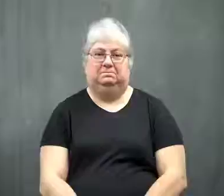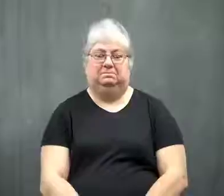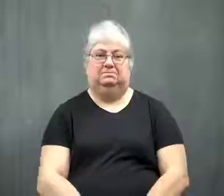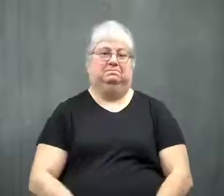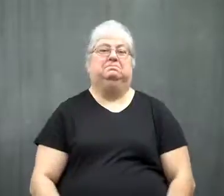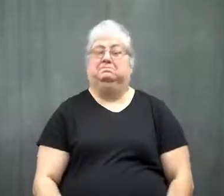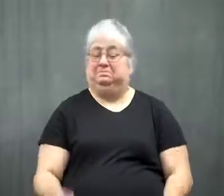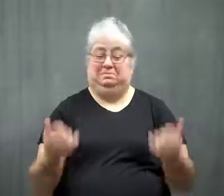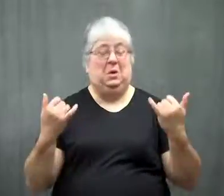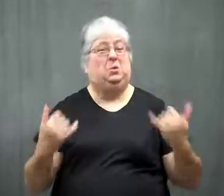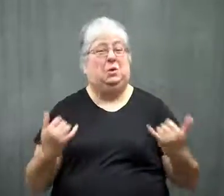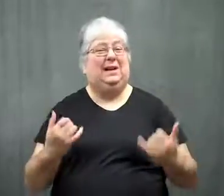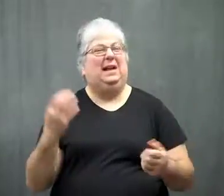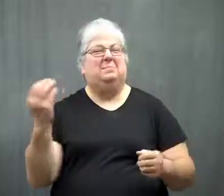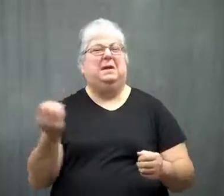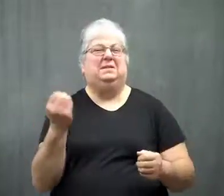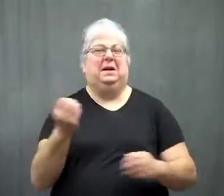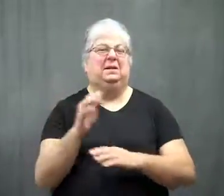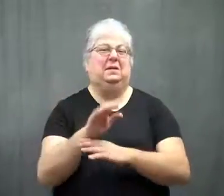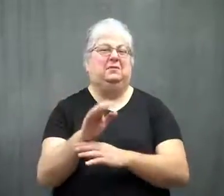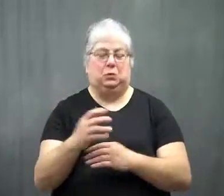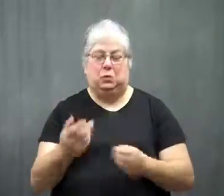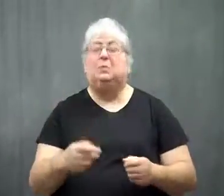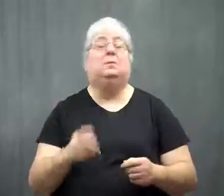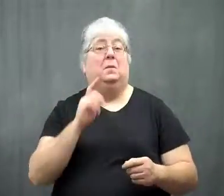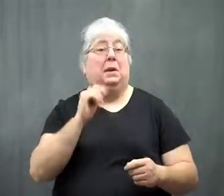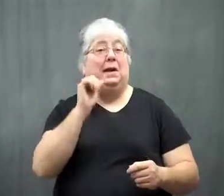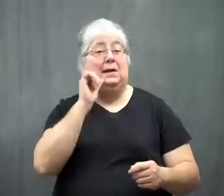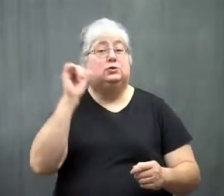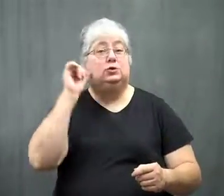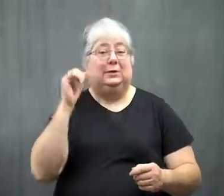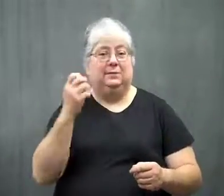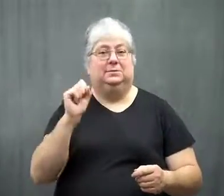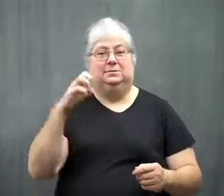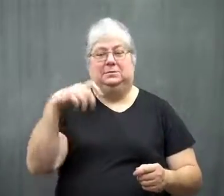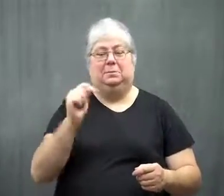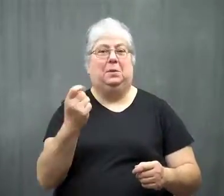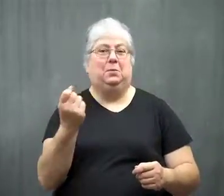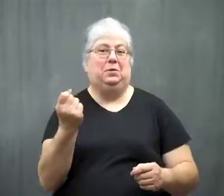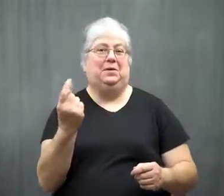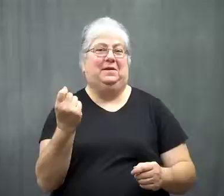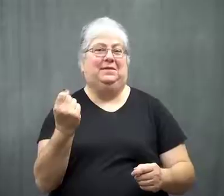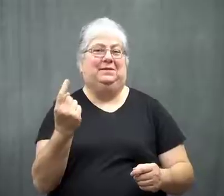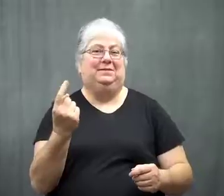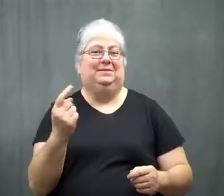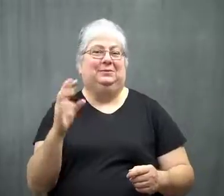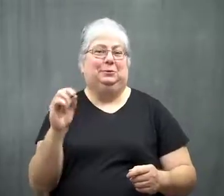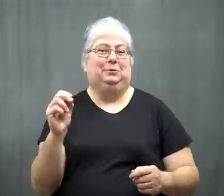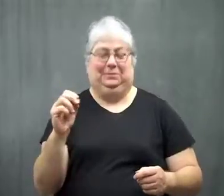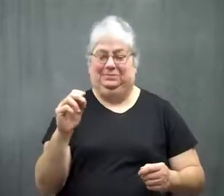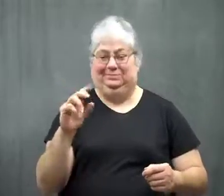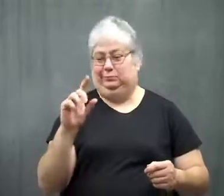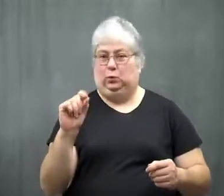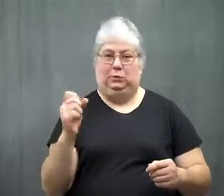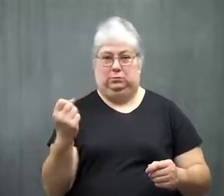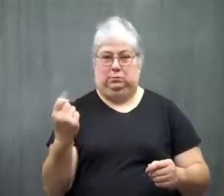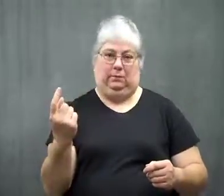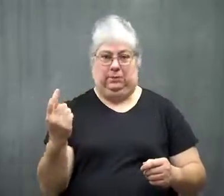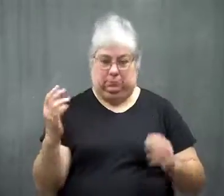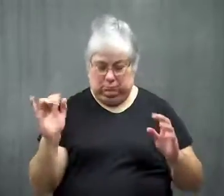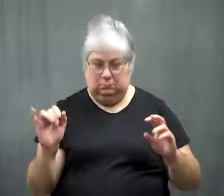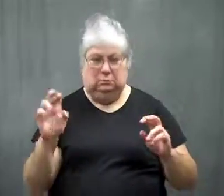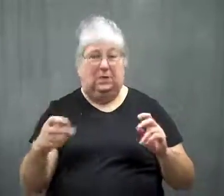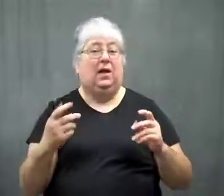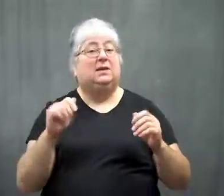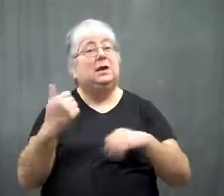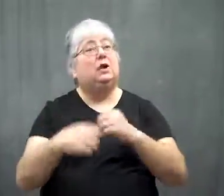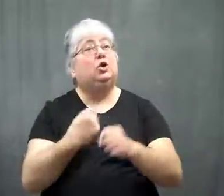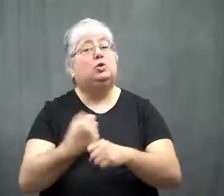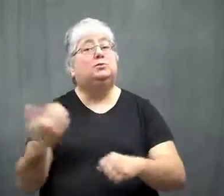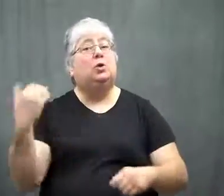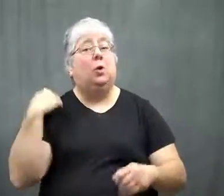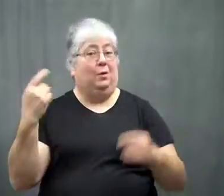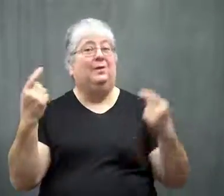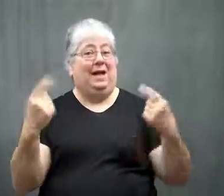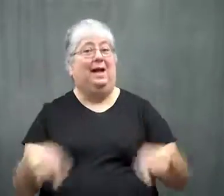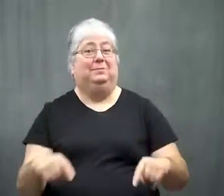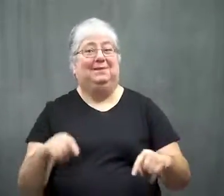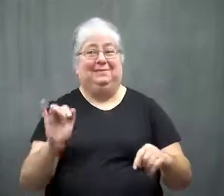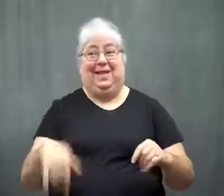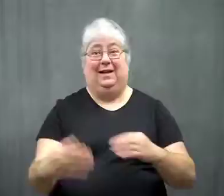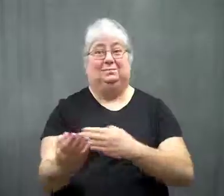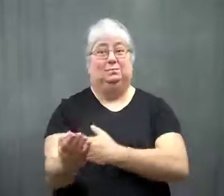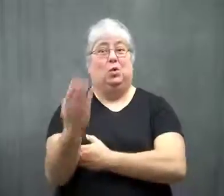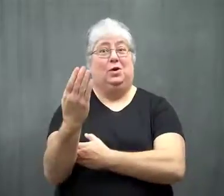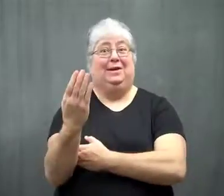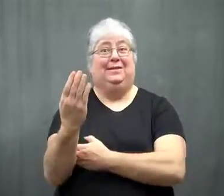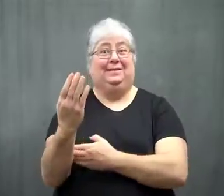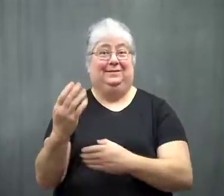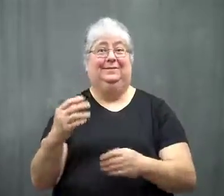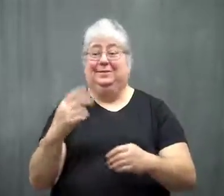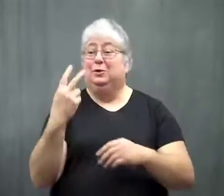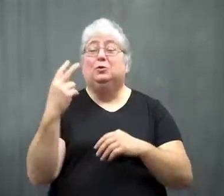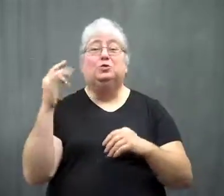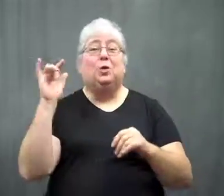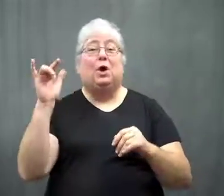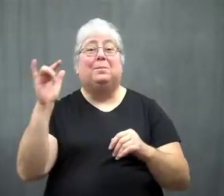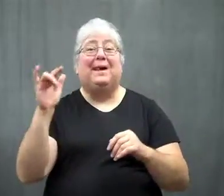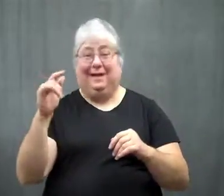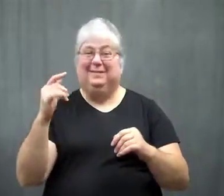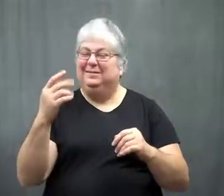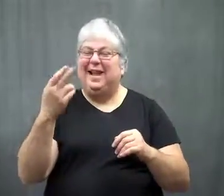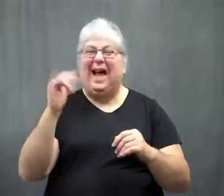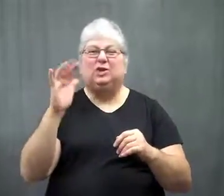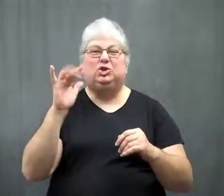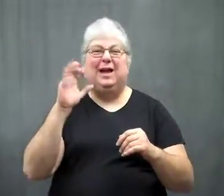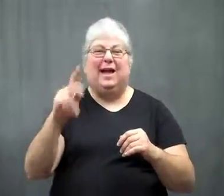It's Monday afternoon. Yesterday was September 11, 2011.